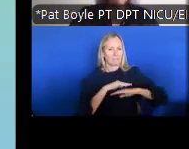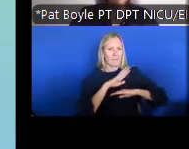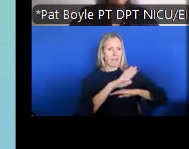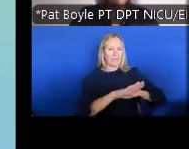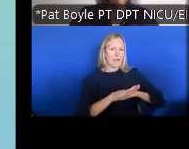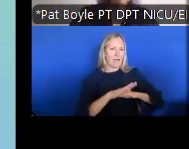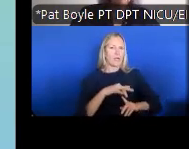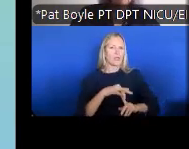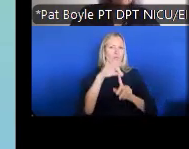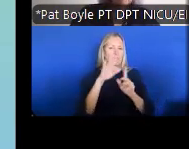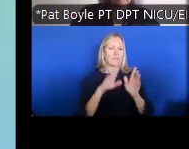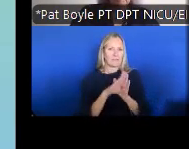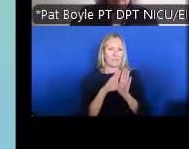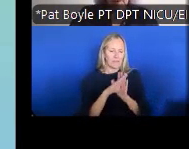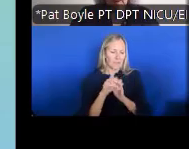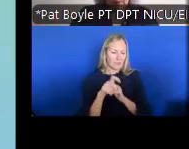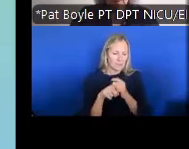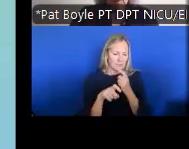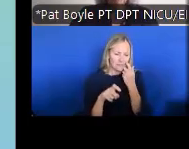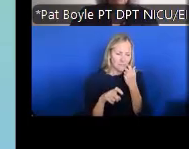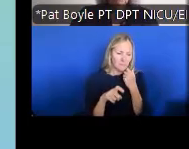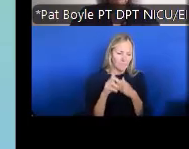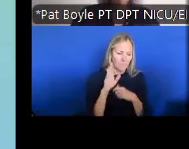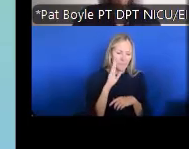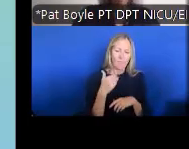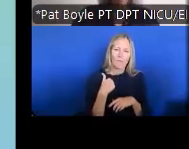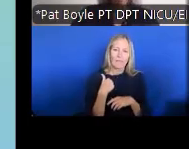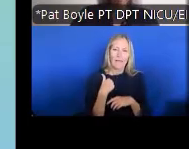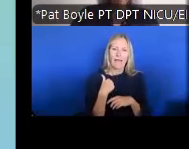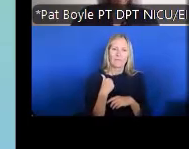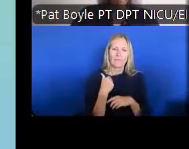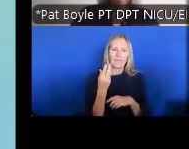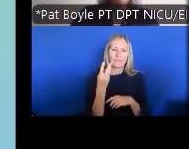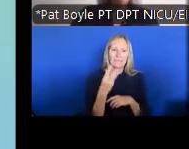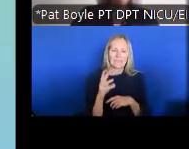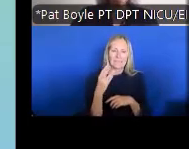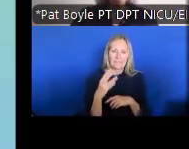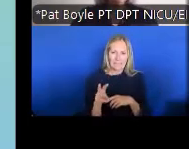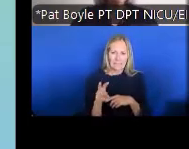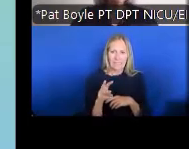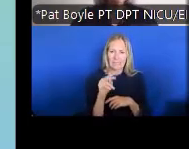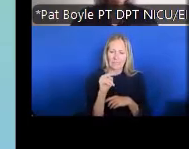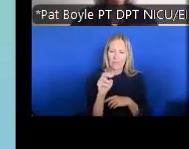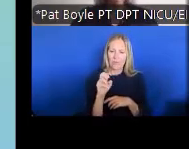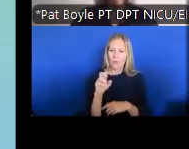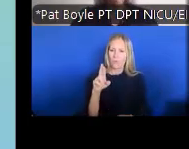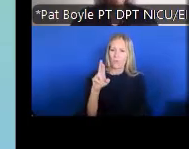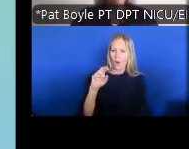of 18 neurobiological or neurobehavioral elements, and